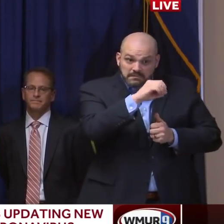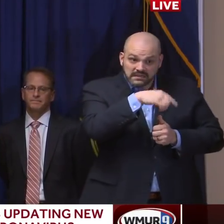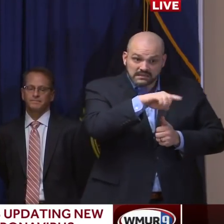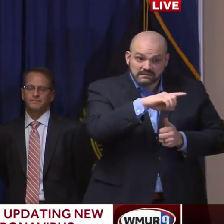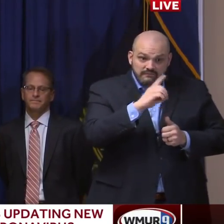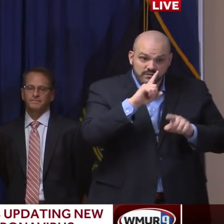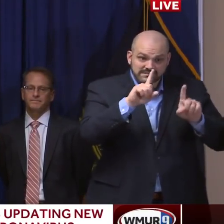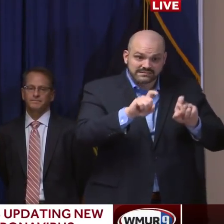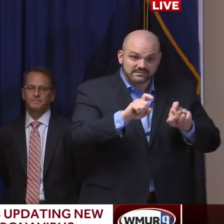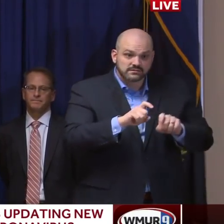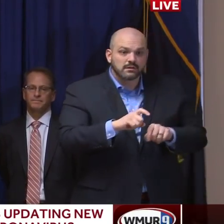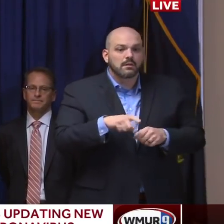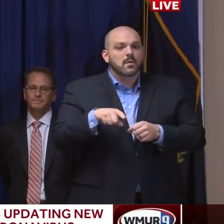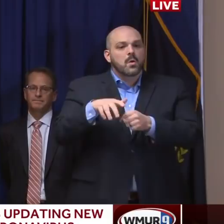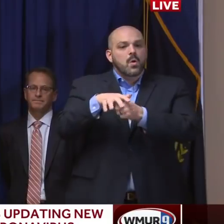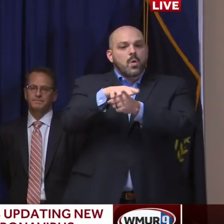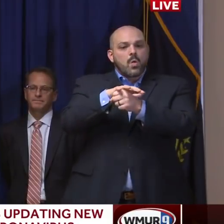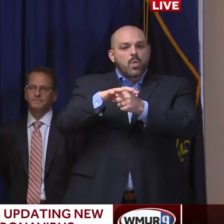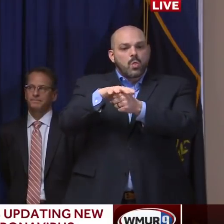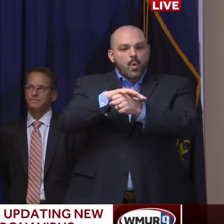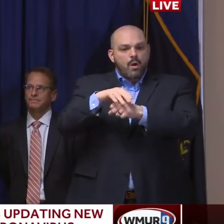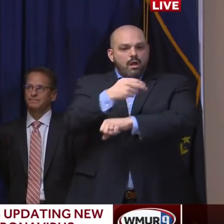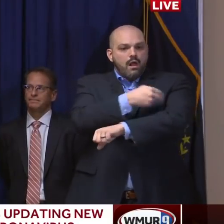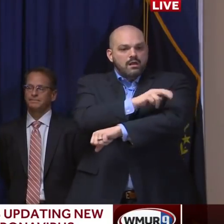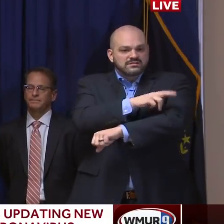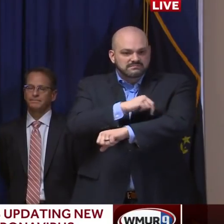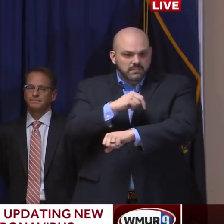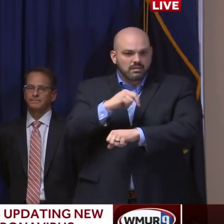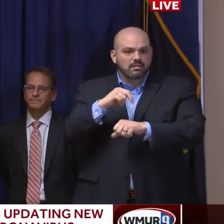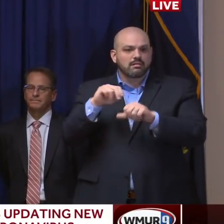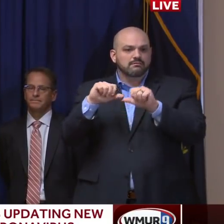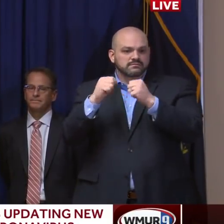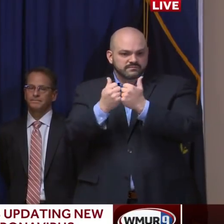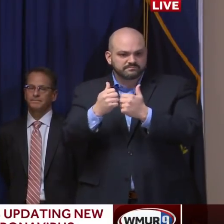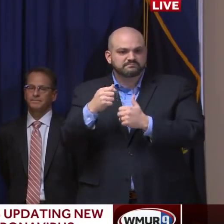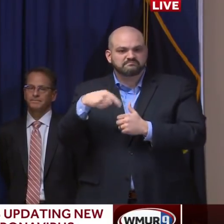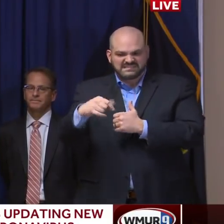WE ARE IN CONSTANT CONTACT WITH HOSPITALS LARGE AND SMALL.